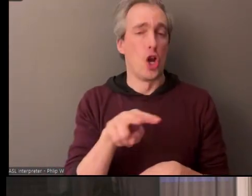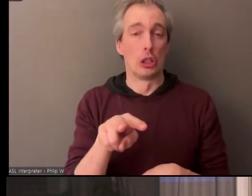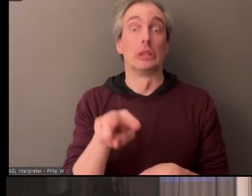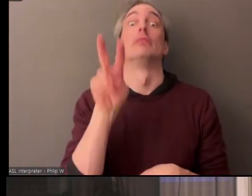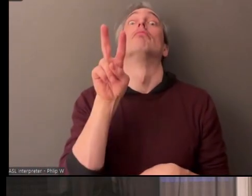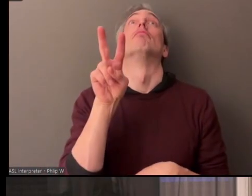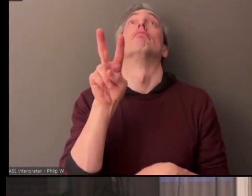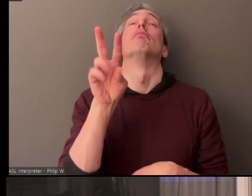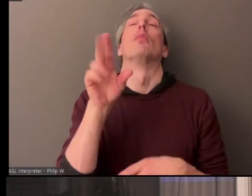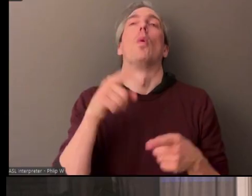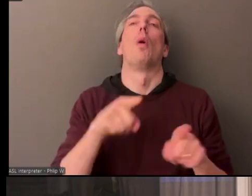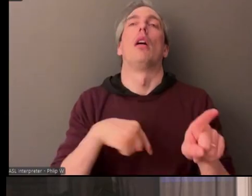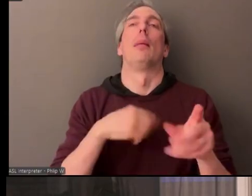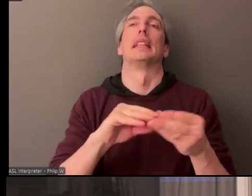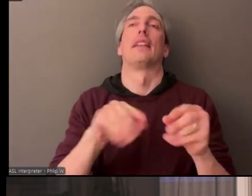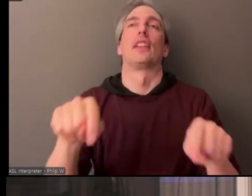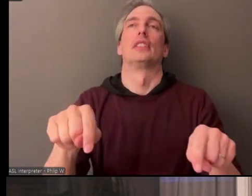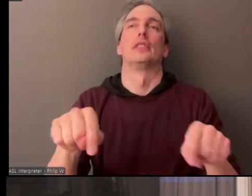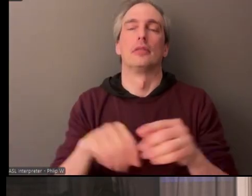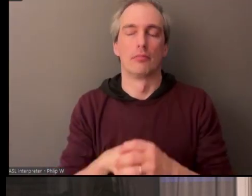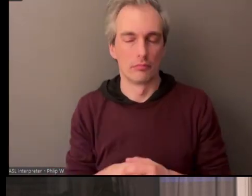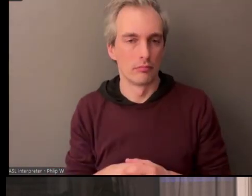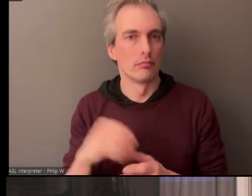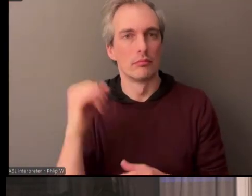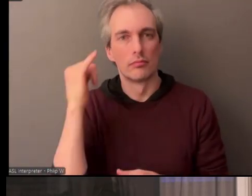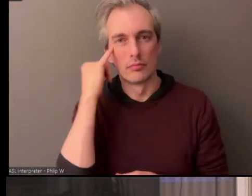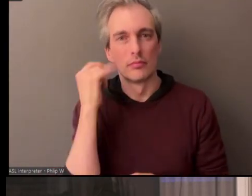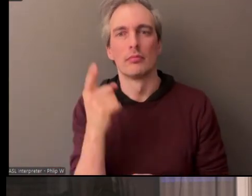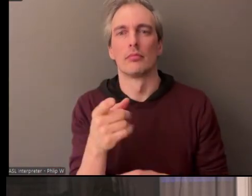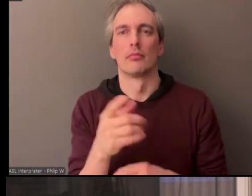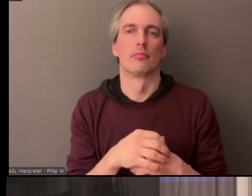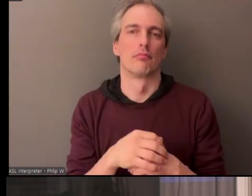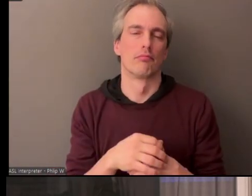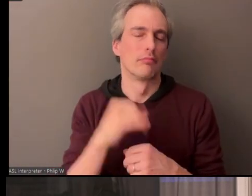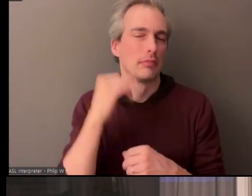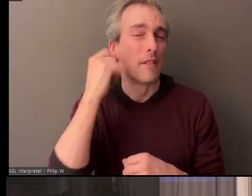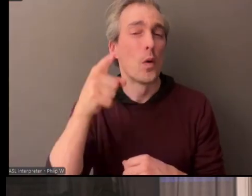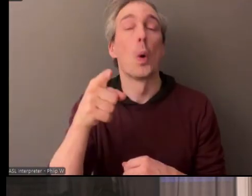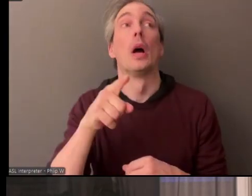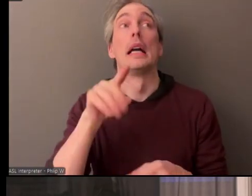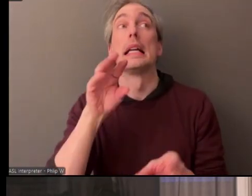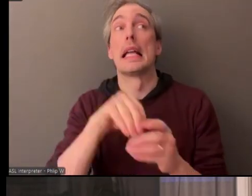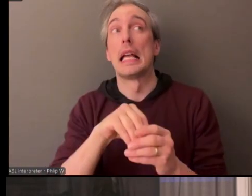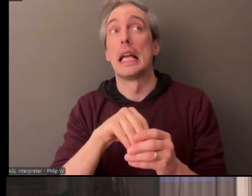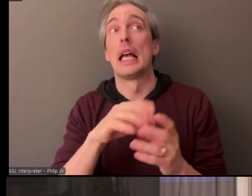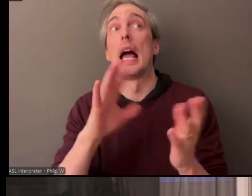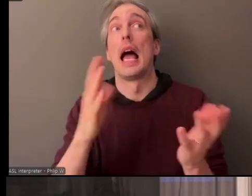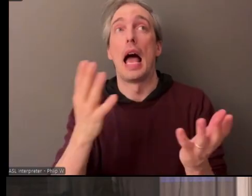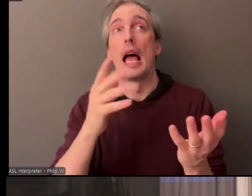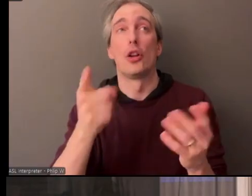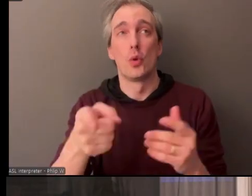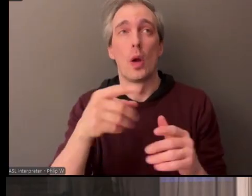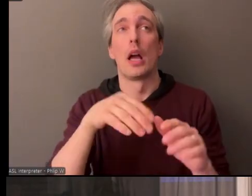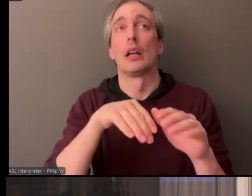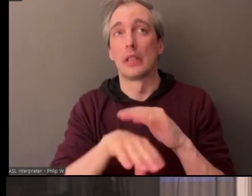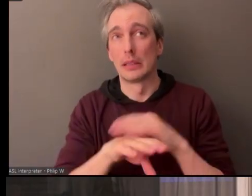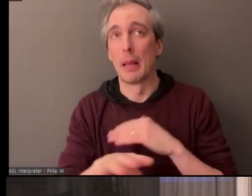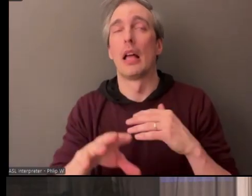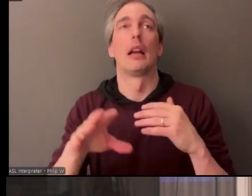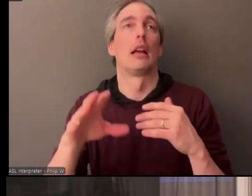But if you're an accessibility expert, and you kind of eschew dealing